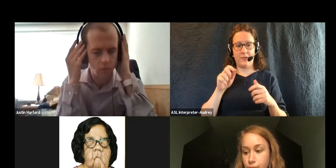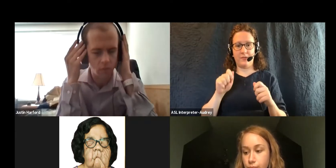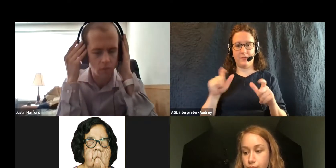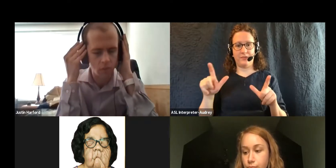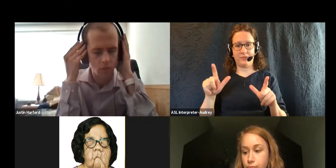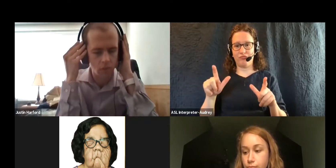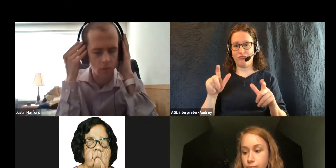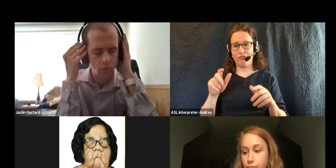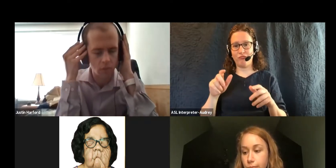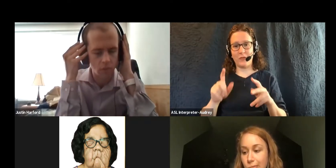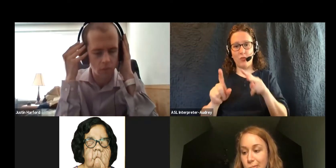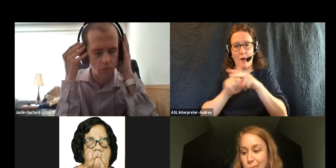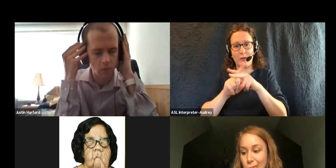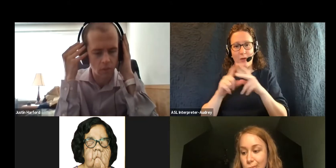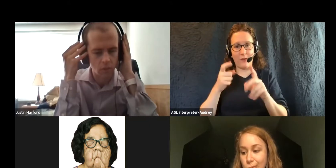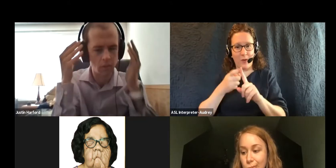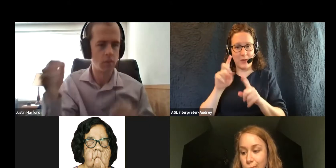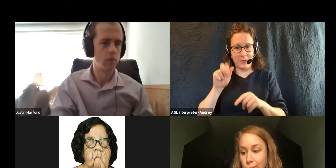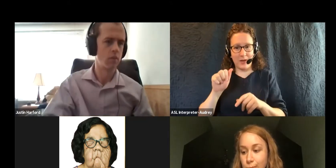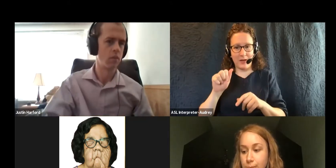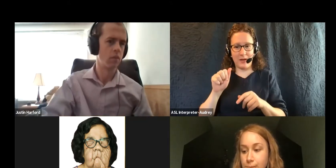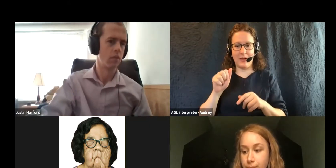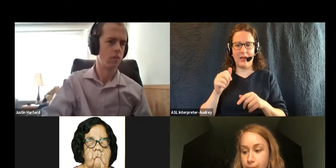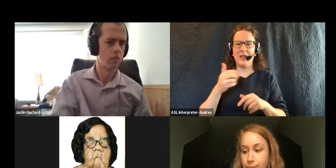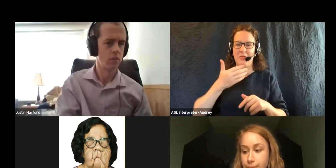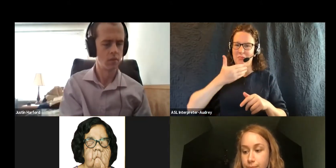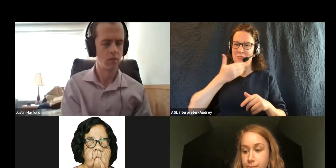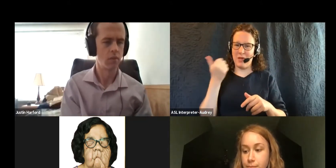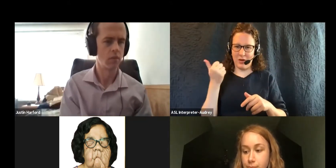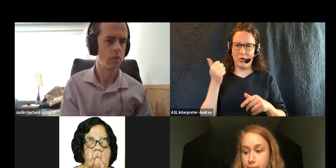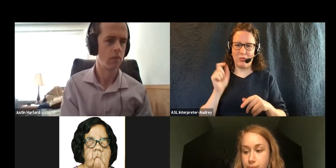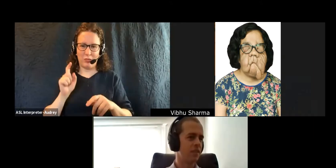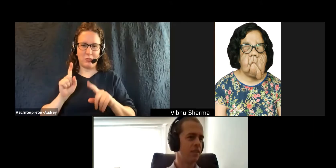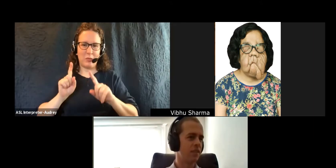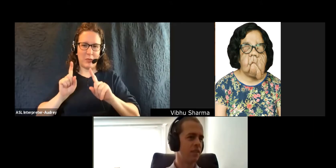were much better responded to.